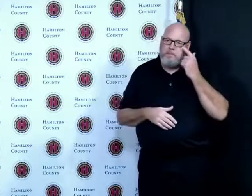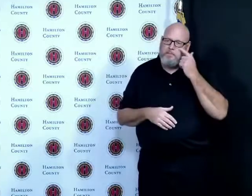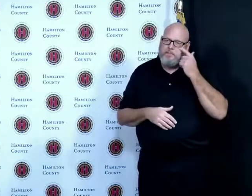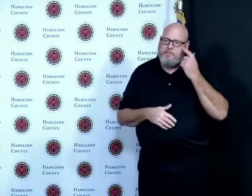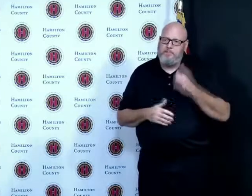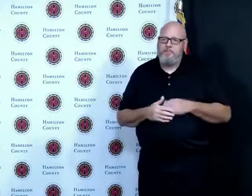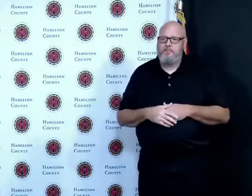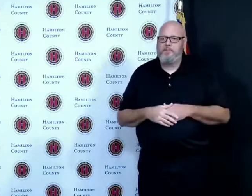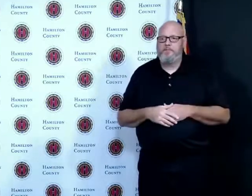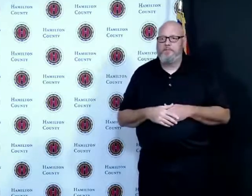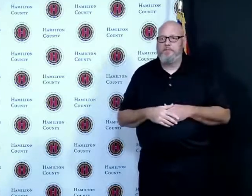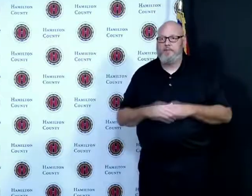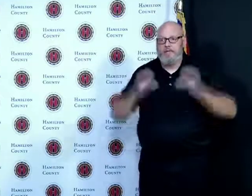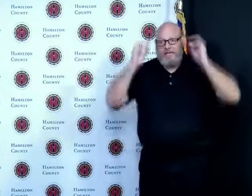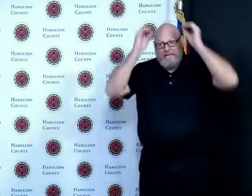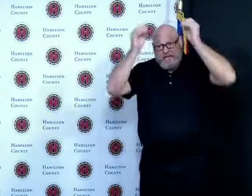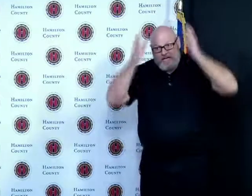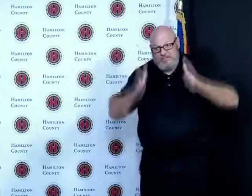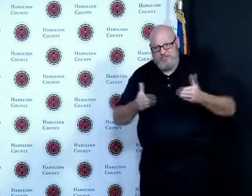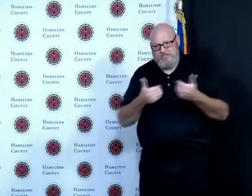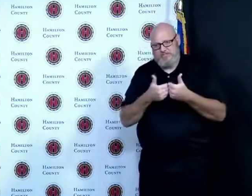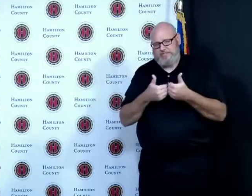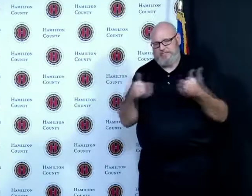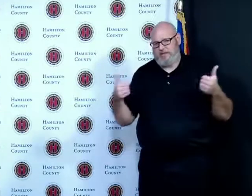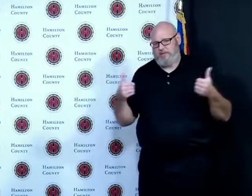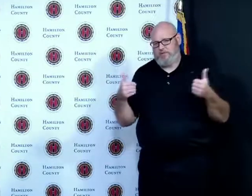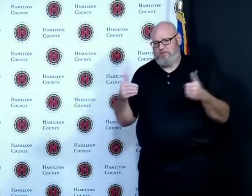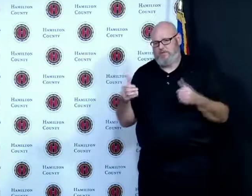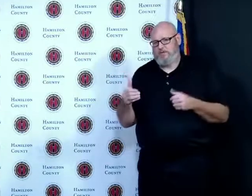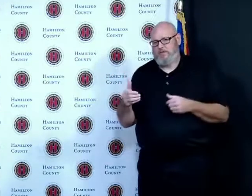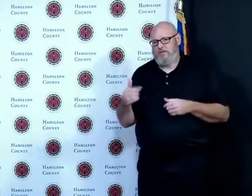is a little bit outside of that and I really can't comment to the rationale specifically of